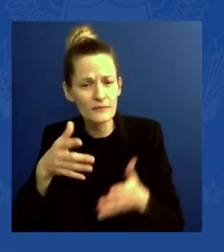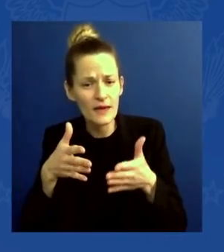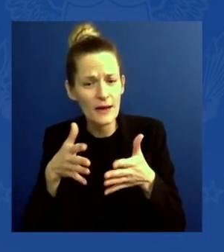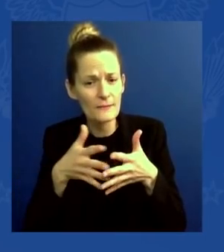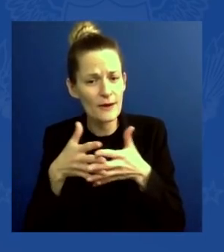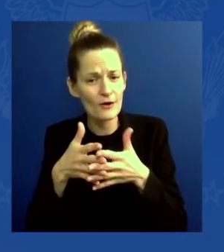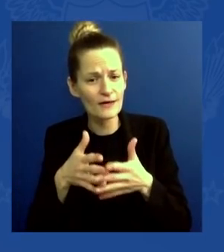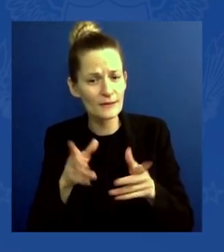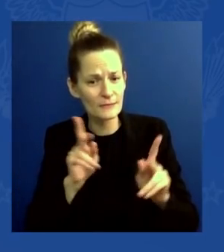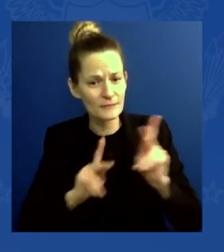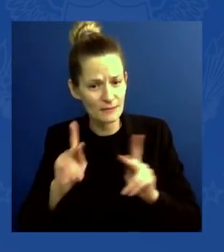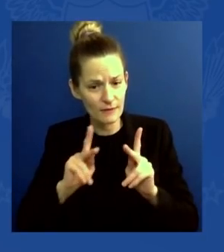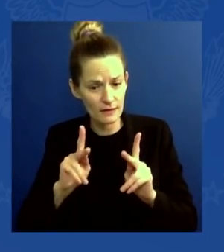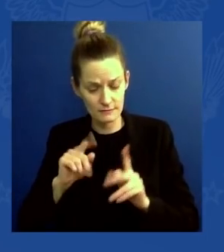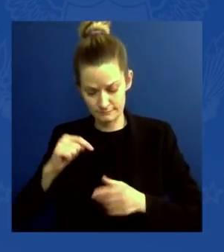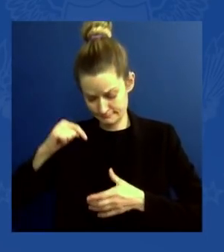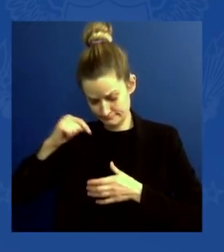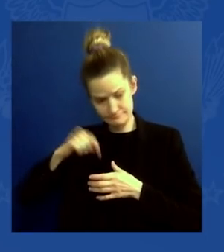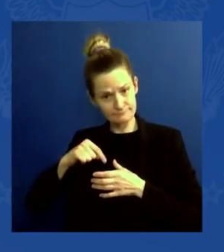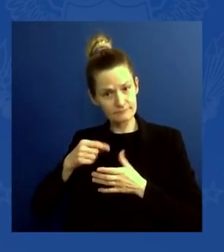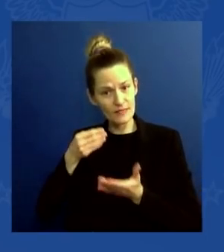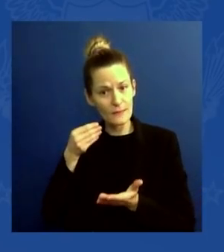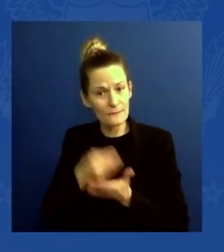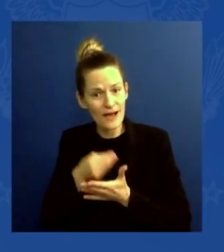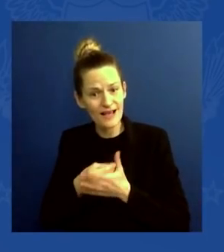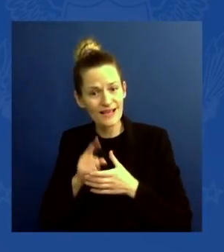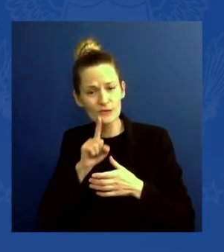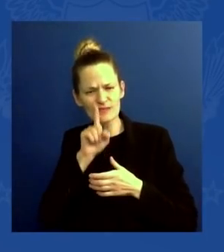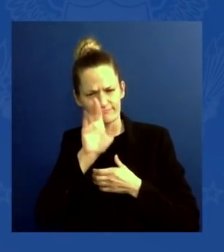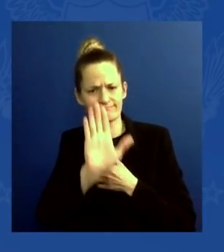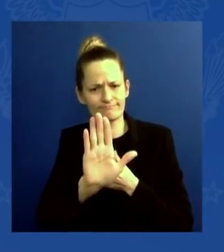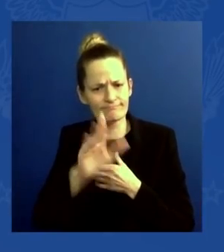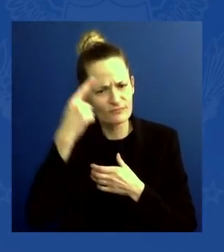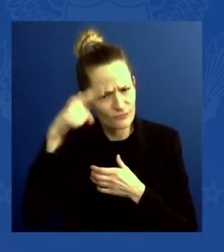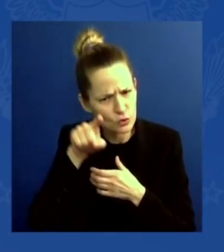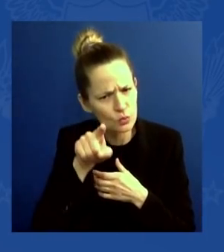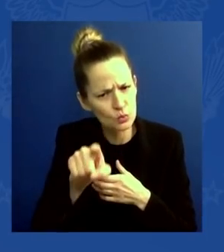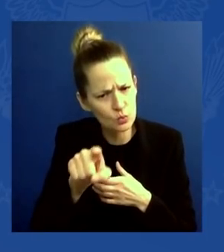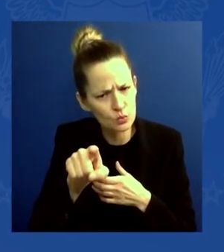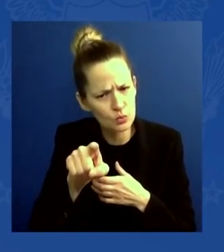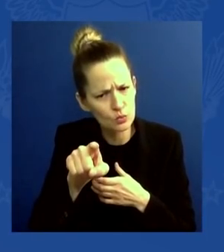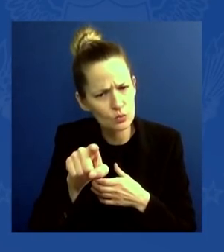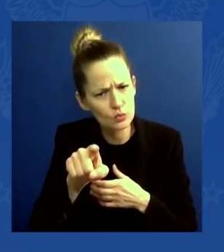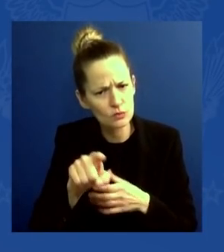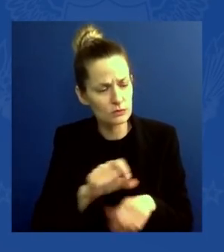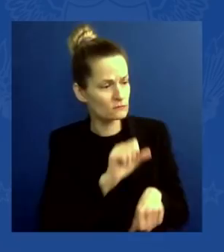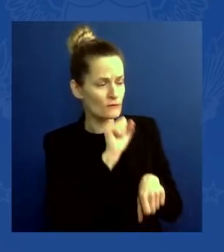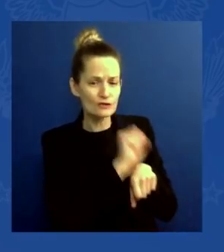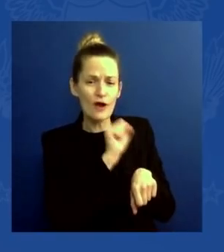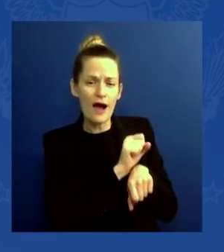They'll be jobs in every part of the country –- red states, blue states, cities, small towns, rural communities,